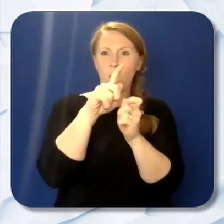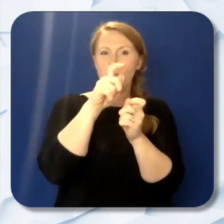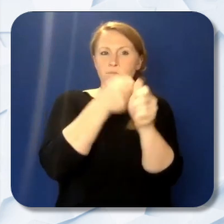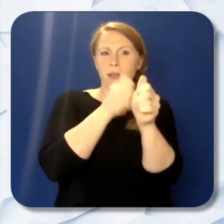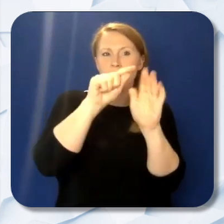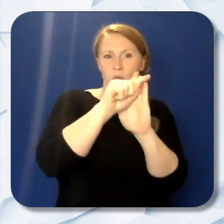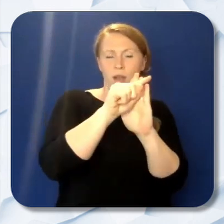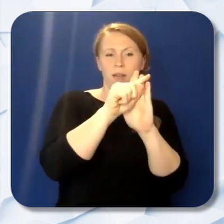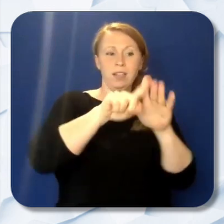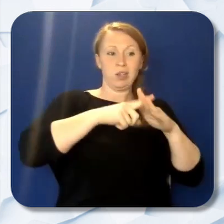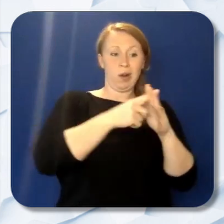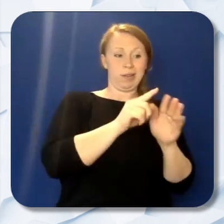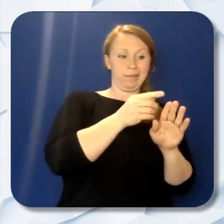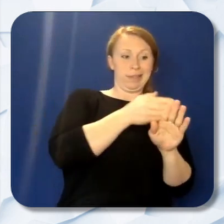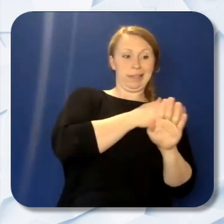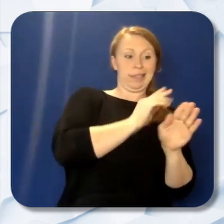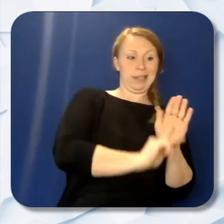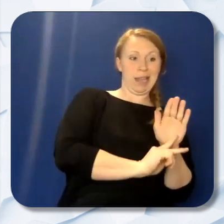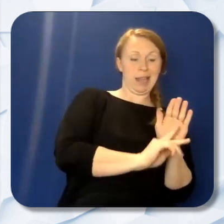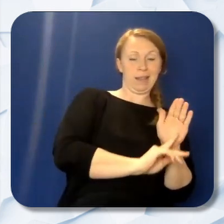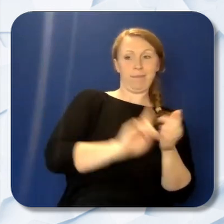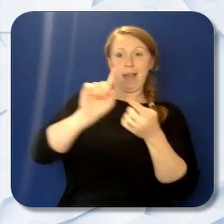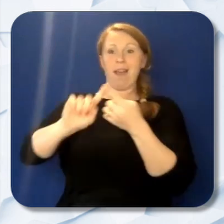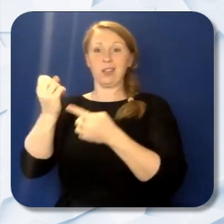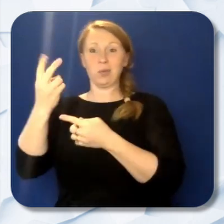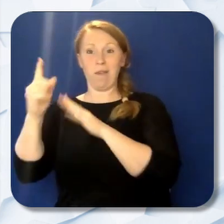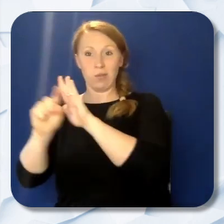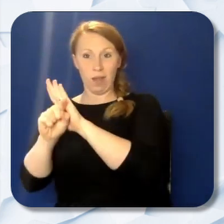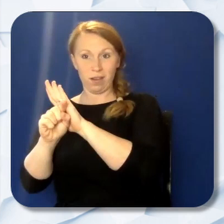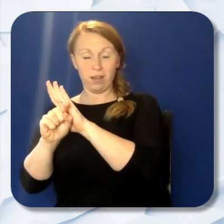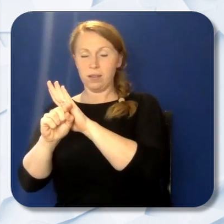you know. Tk: all the way up to twelfth grade. What does that mean to develop skills as students?